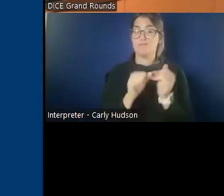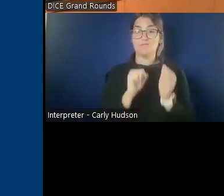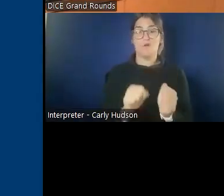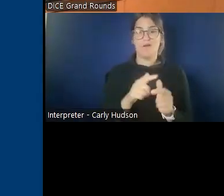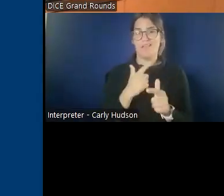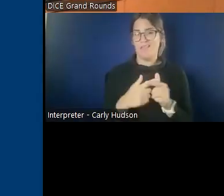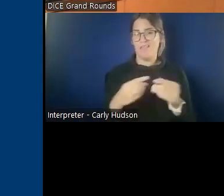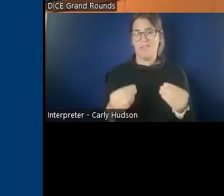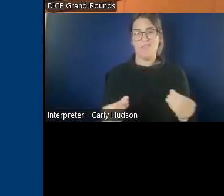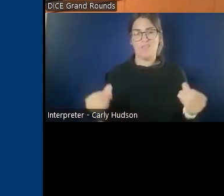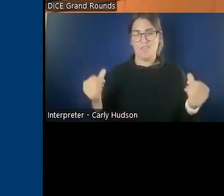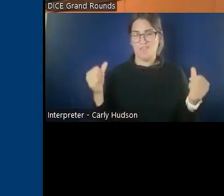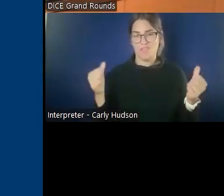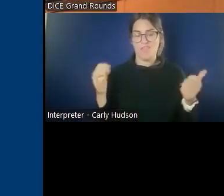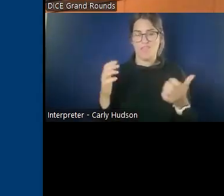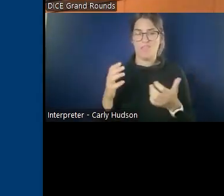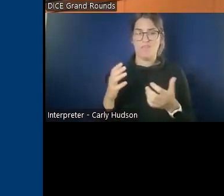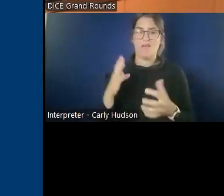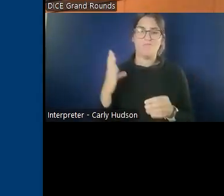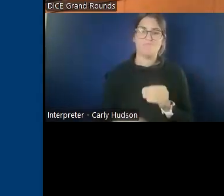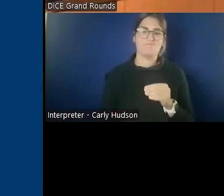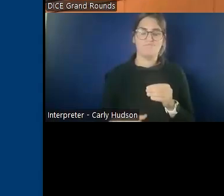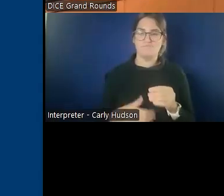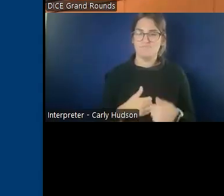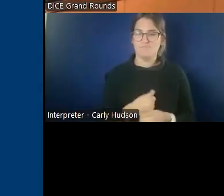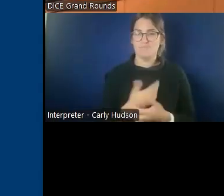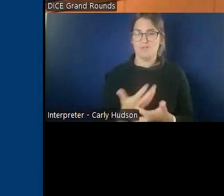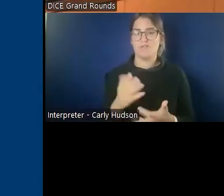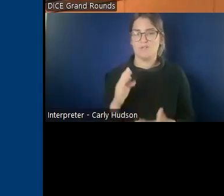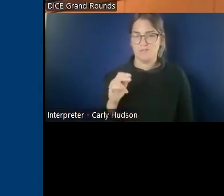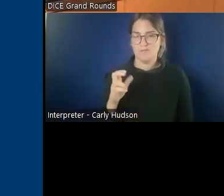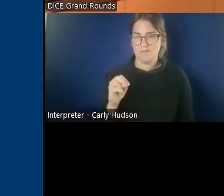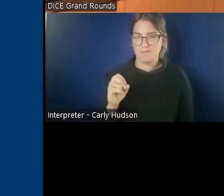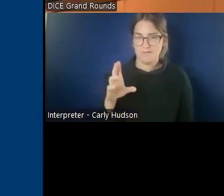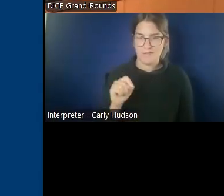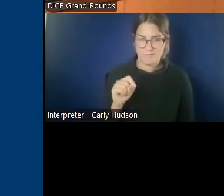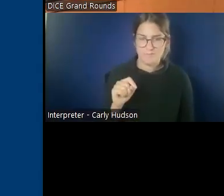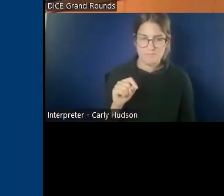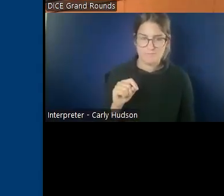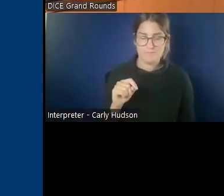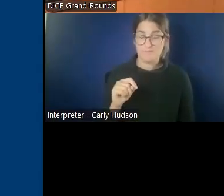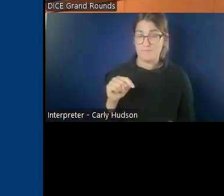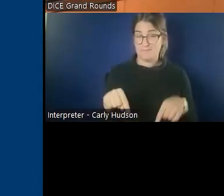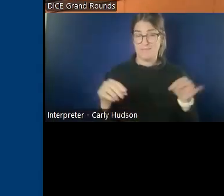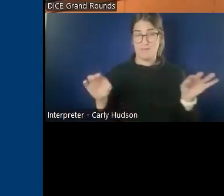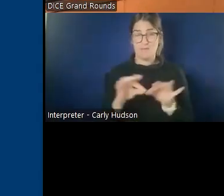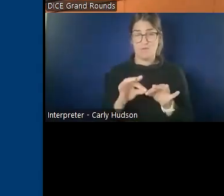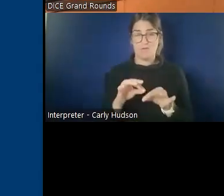of feels like is this I think as as Marie said like is this worth the effort that we're putting